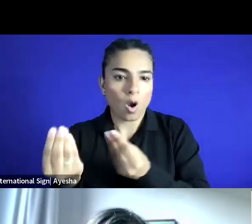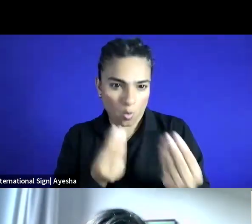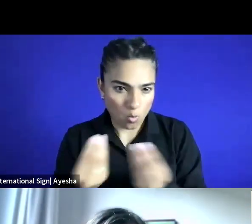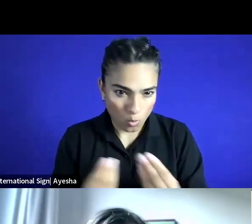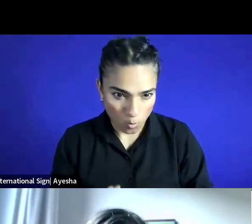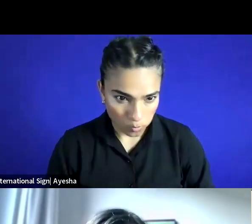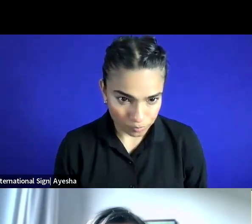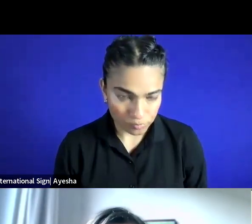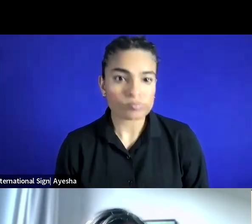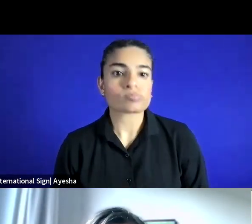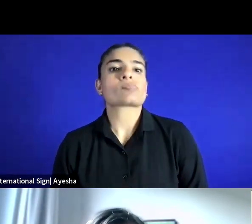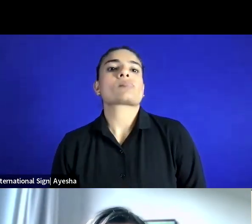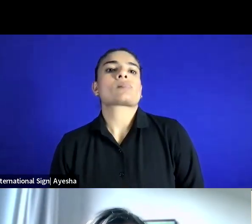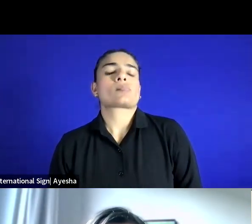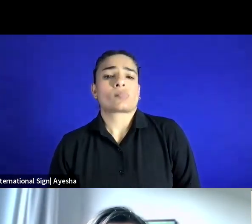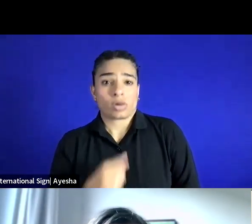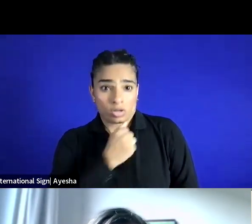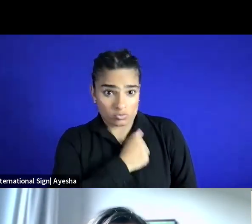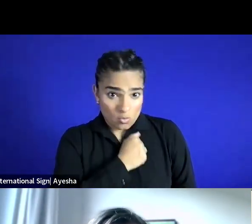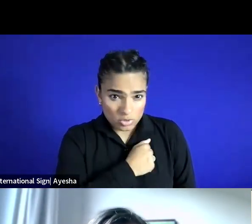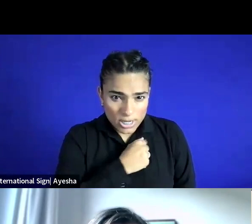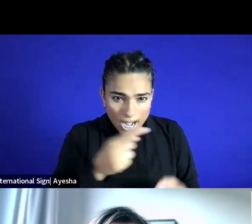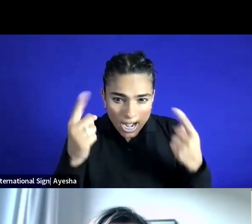I will also I really want to ask you if you have friends or colleagues